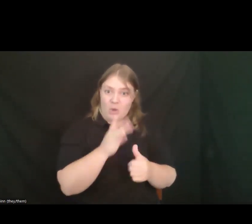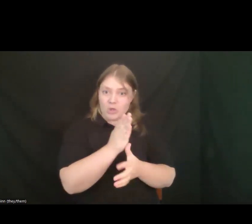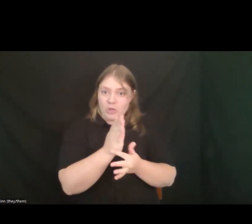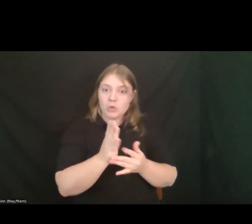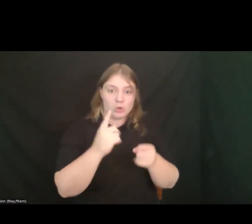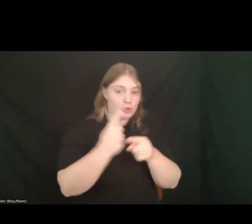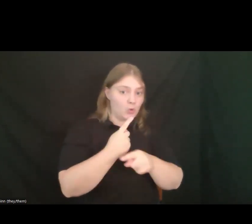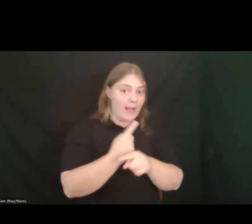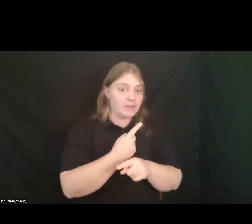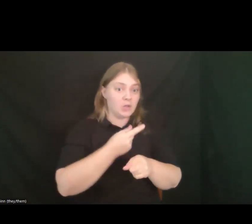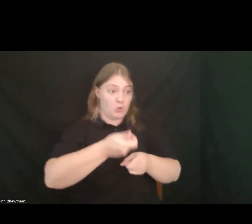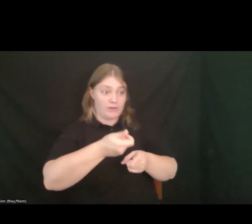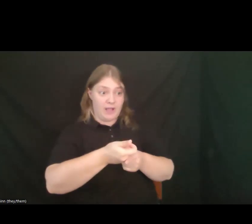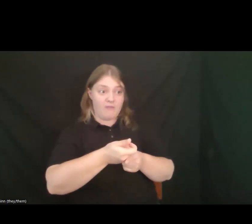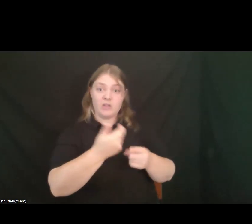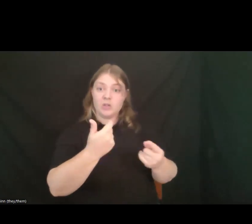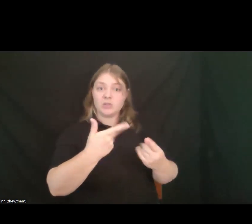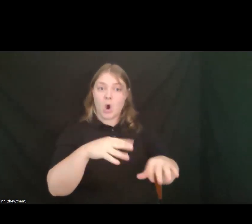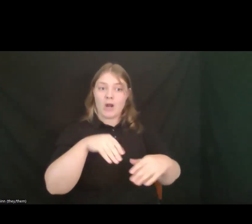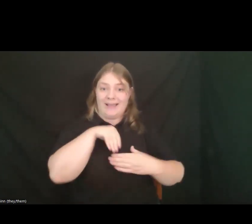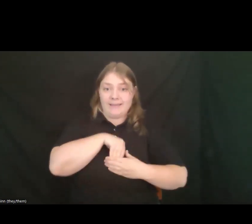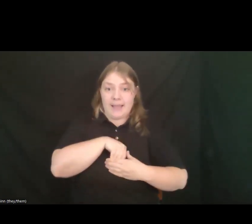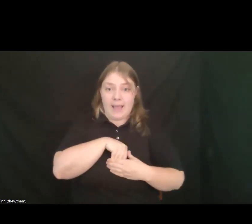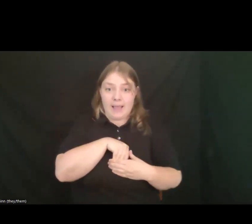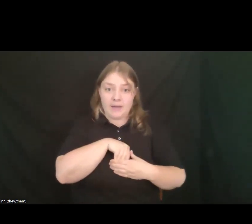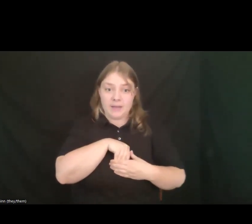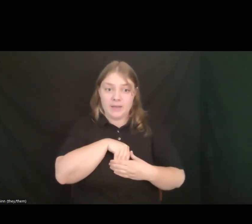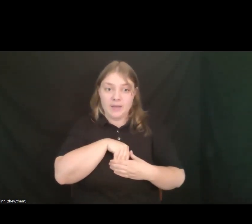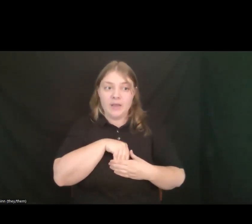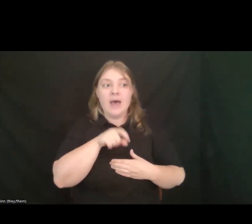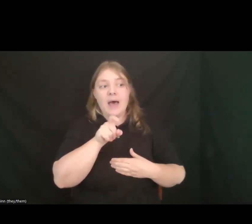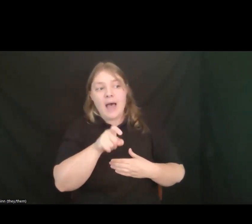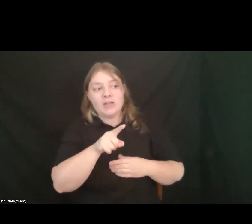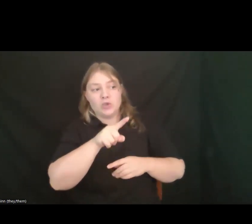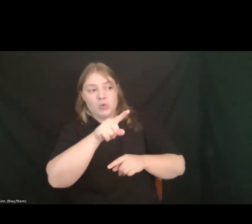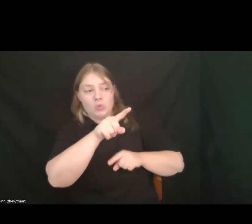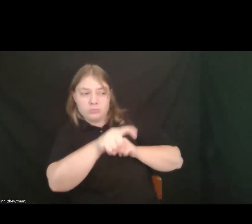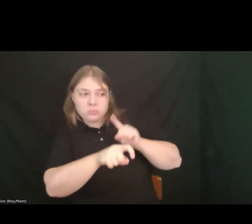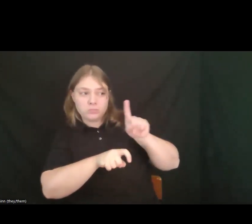here is already inside you I just need to ask the right get all of my information ask the